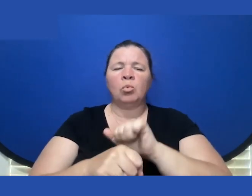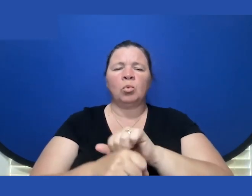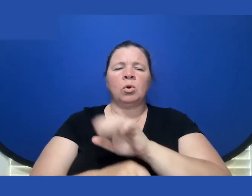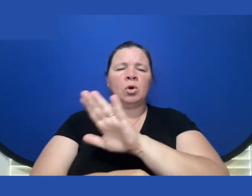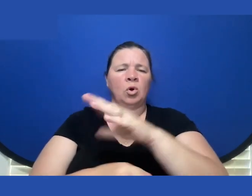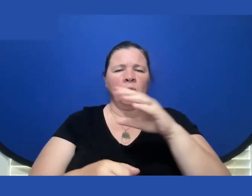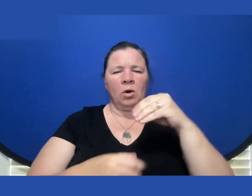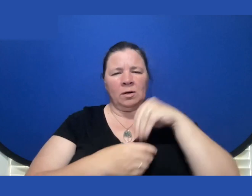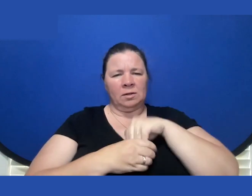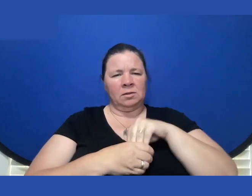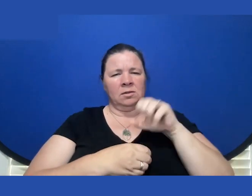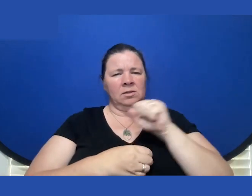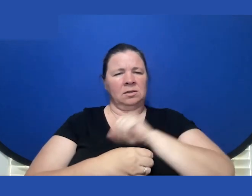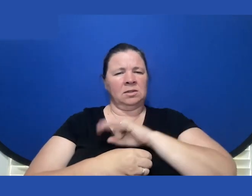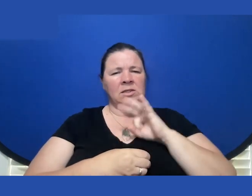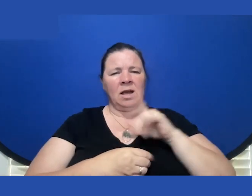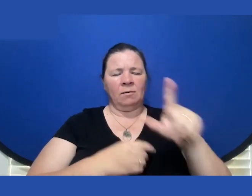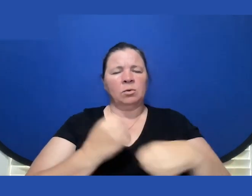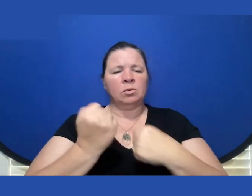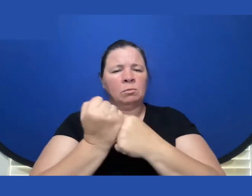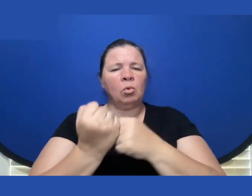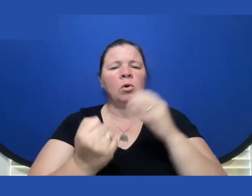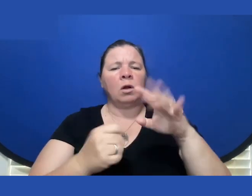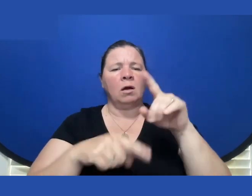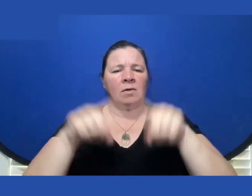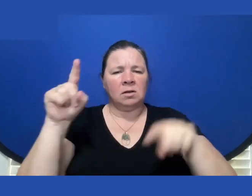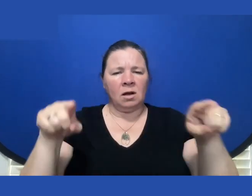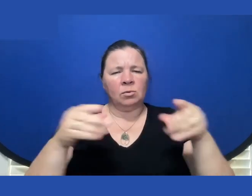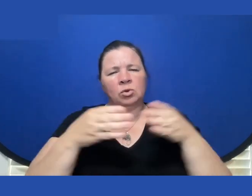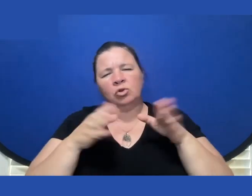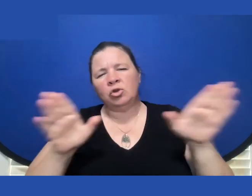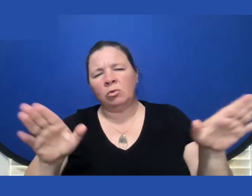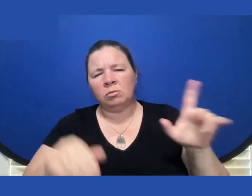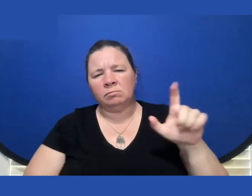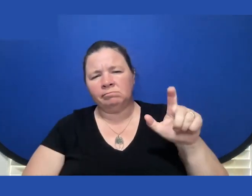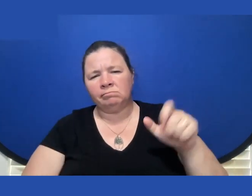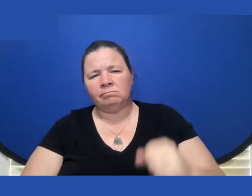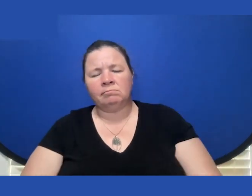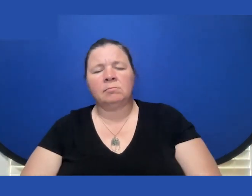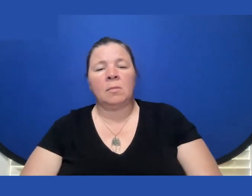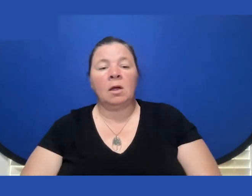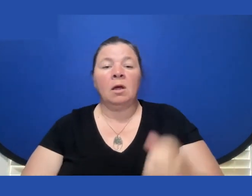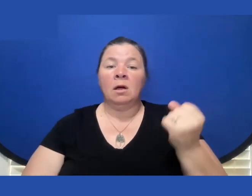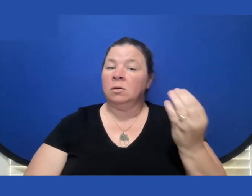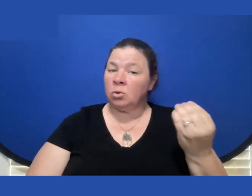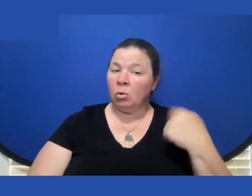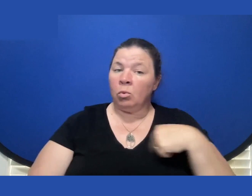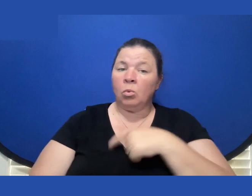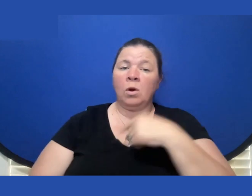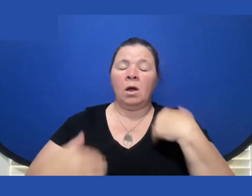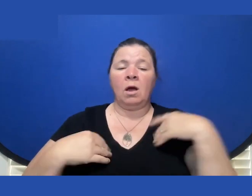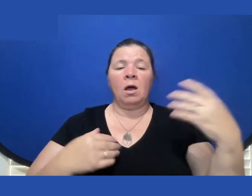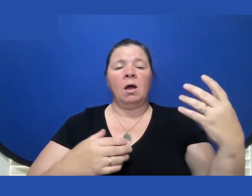that you do that are in support of diversity in general? Yeah, so we have a employee engagement committee,